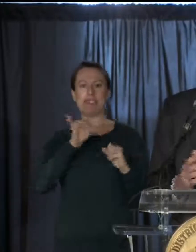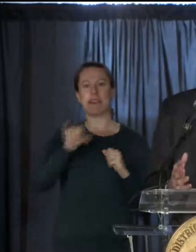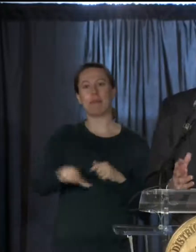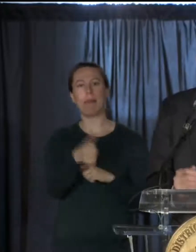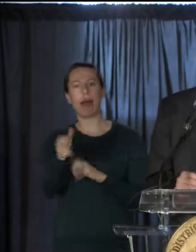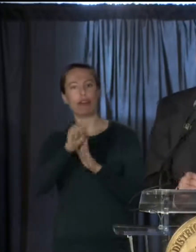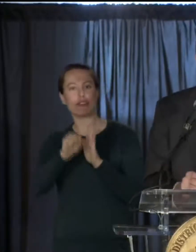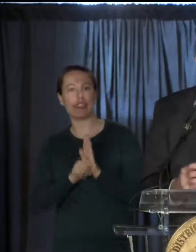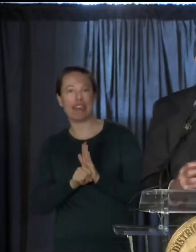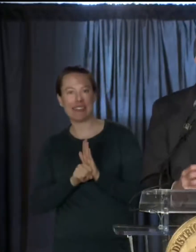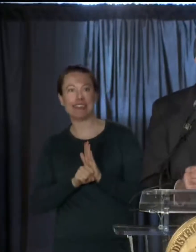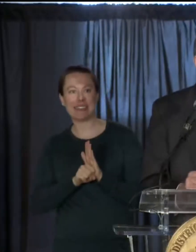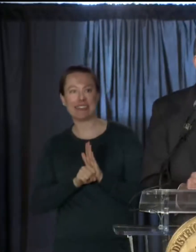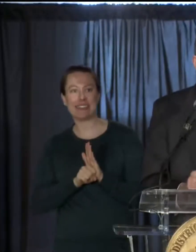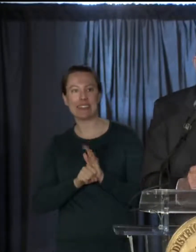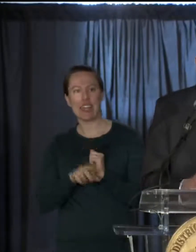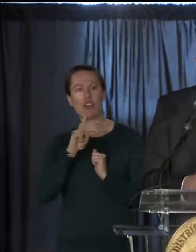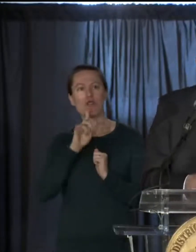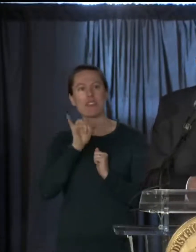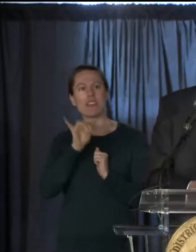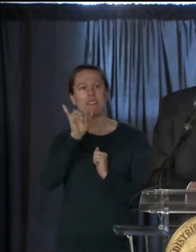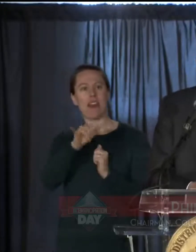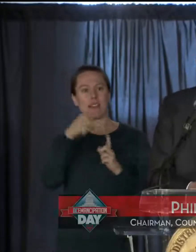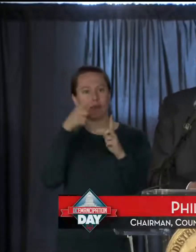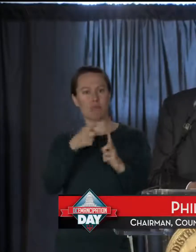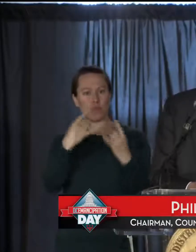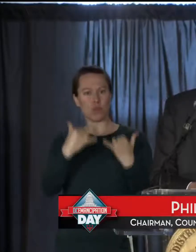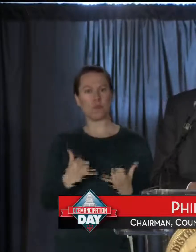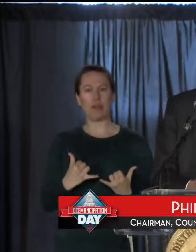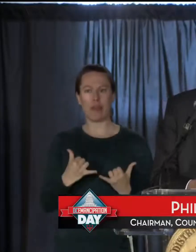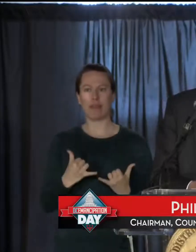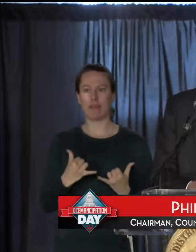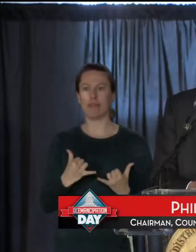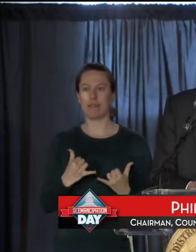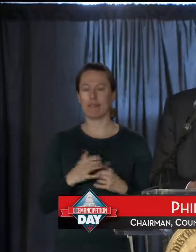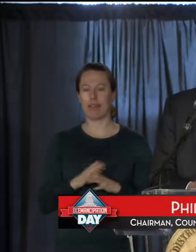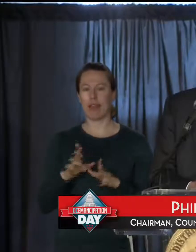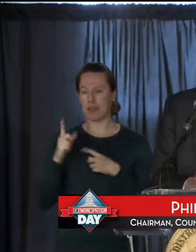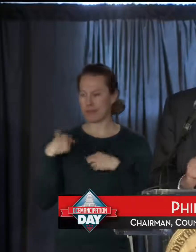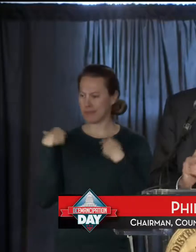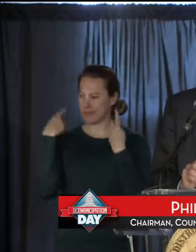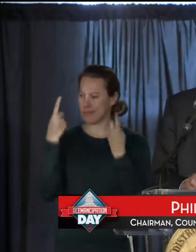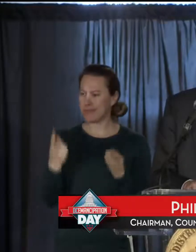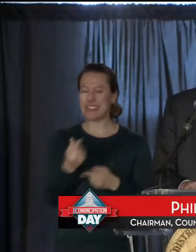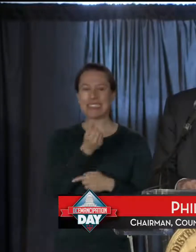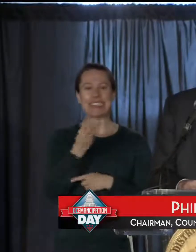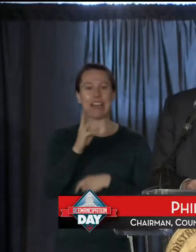AND REALLY THAT'S WHAT THAT IS ABOUT TODAY IS THAT WE'VE DONE THIS OVER THE LAST NUMBER OF YEARS, AND THAT REMINDS ME I